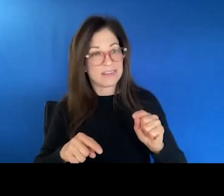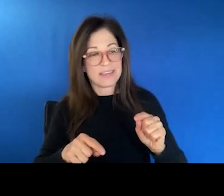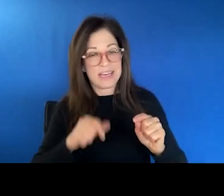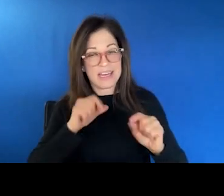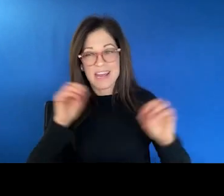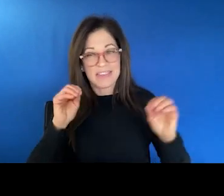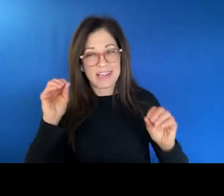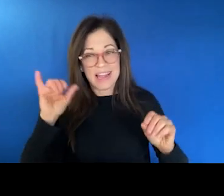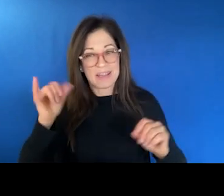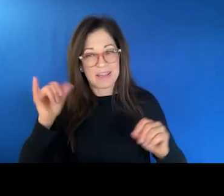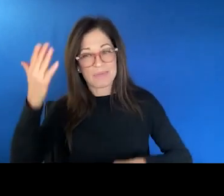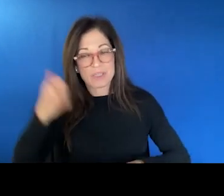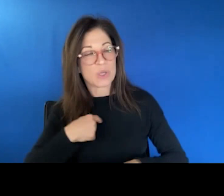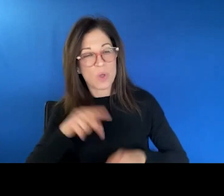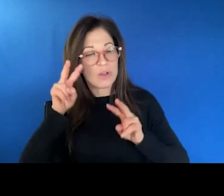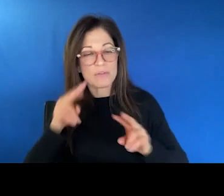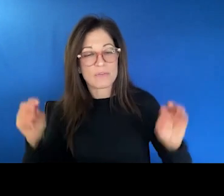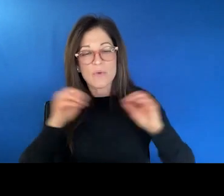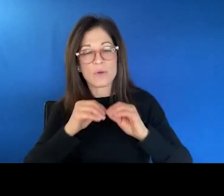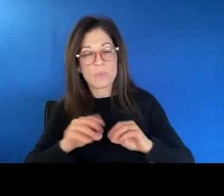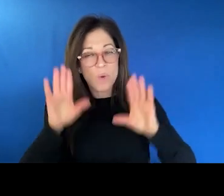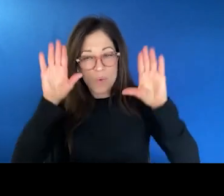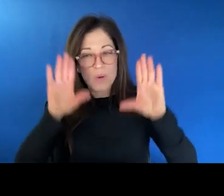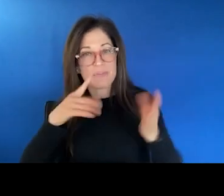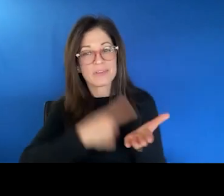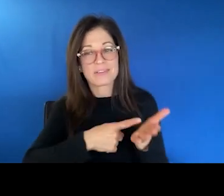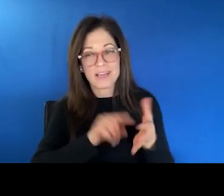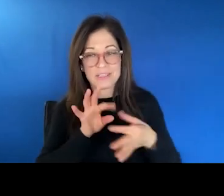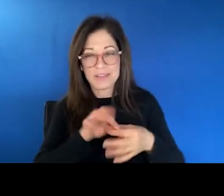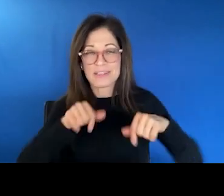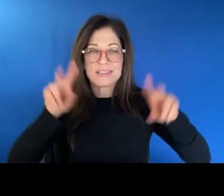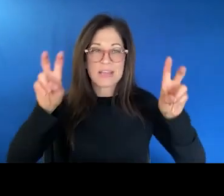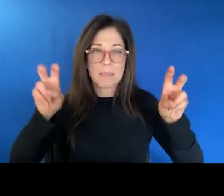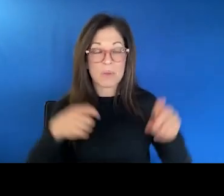MORE RICH DISCUSSION ON THIS TOPIC. WE HOPING TO DO A SIMILAR